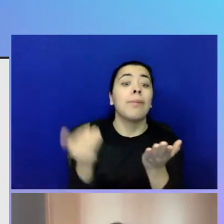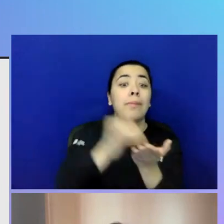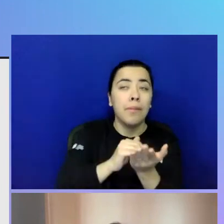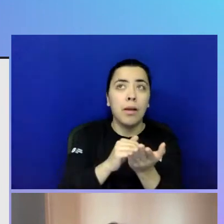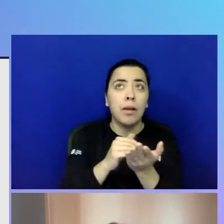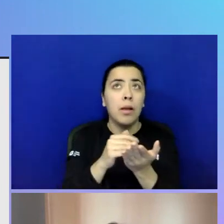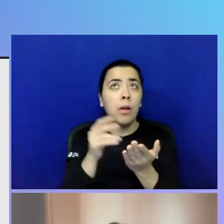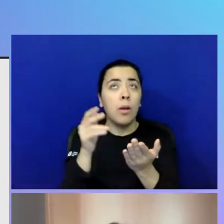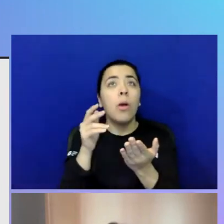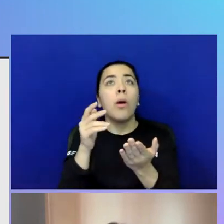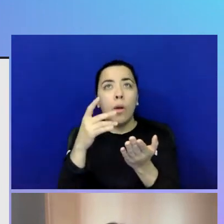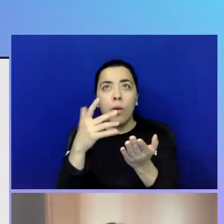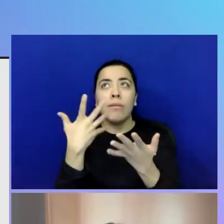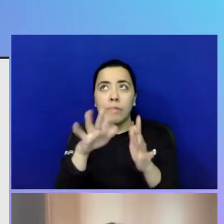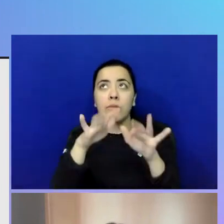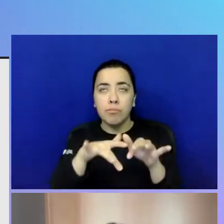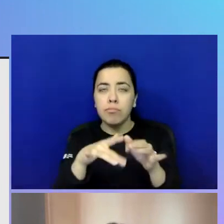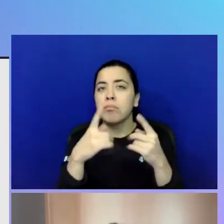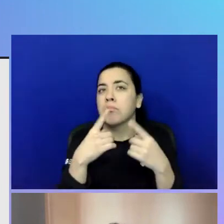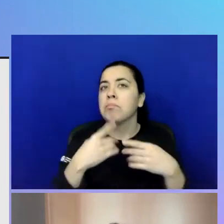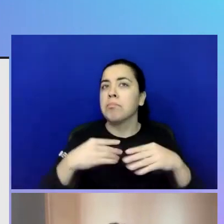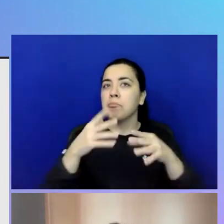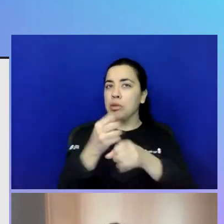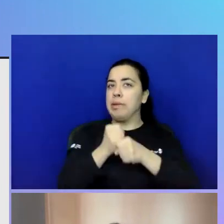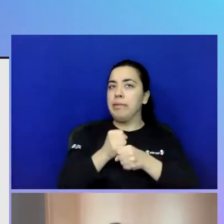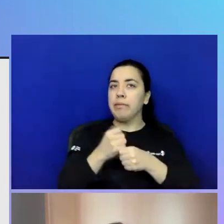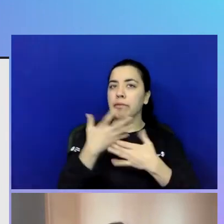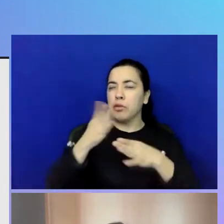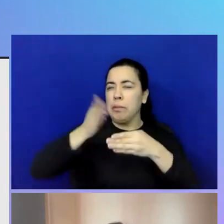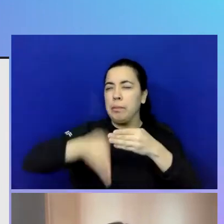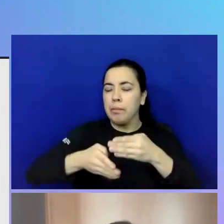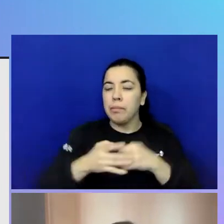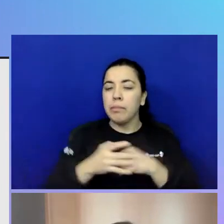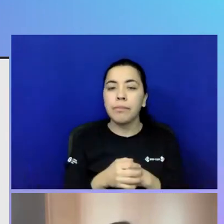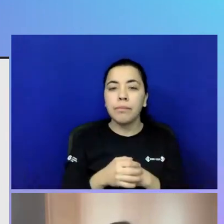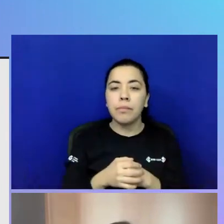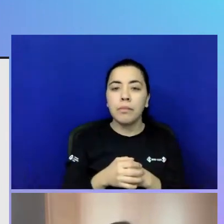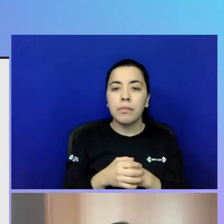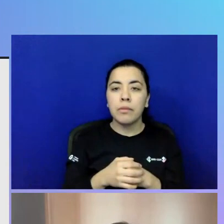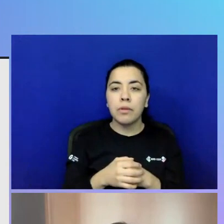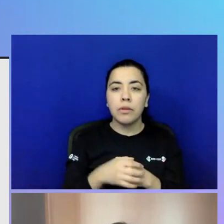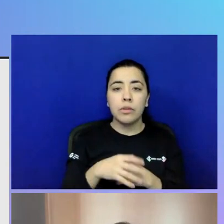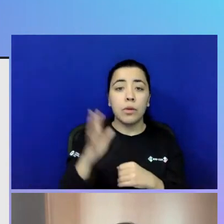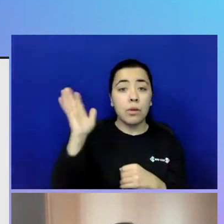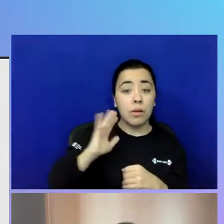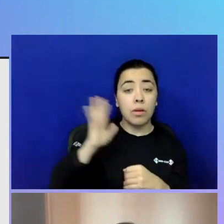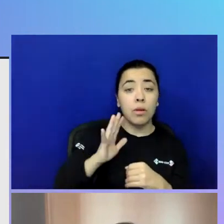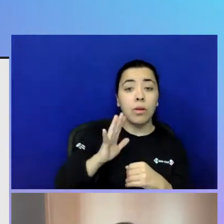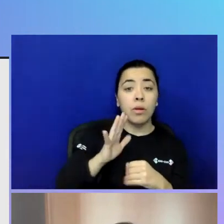first swipes to the shipping link, it reads out shipping completed, and then the next swipe to billing. It's a billing